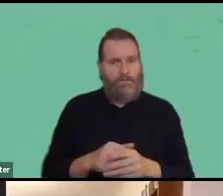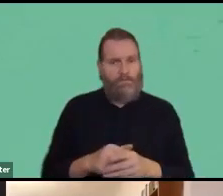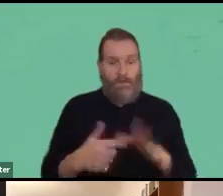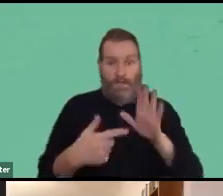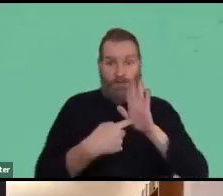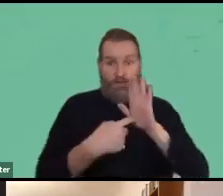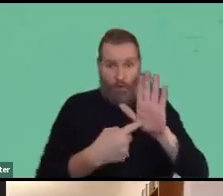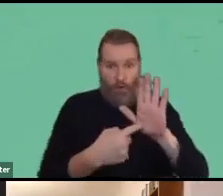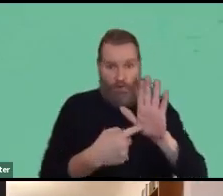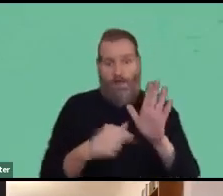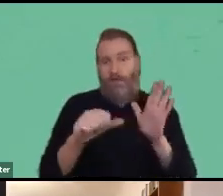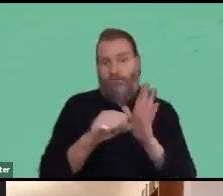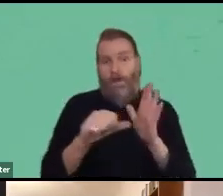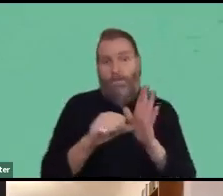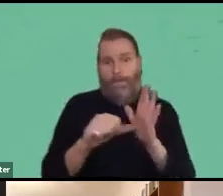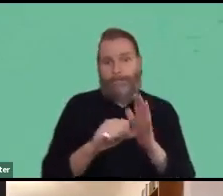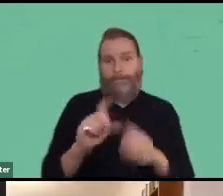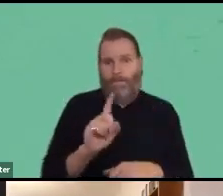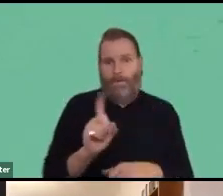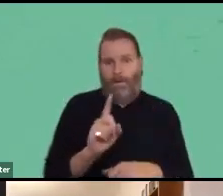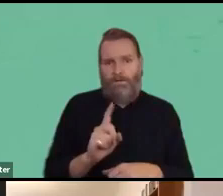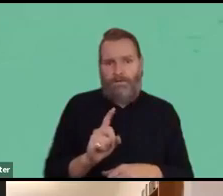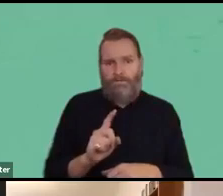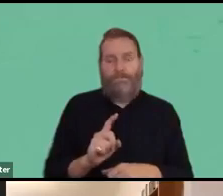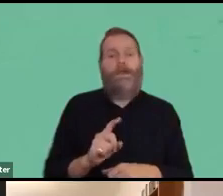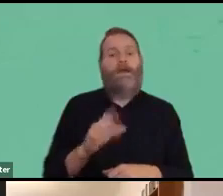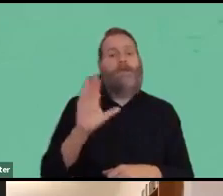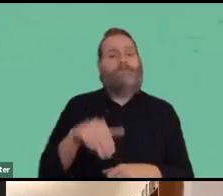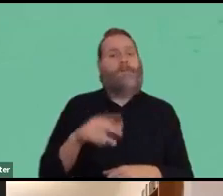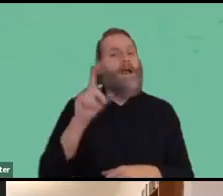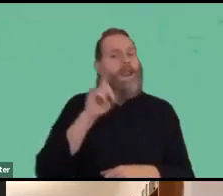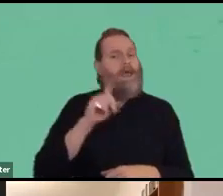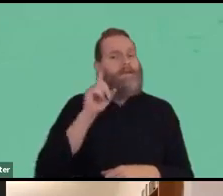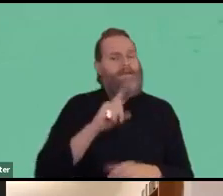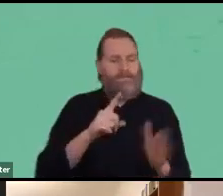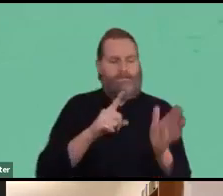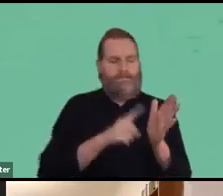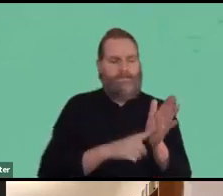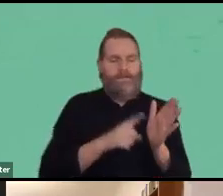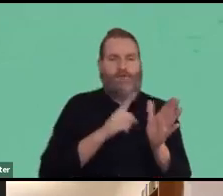low paying the civil service is and this is from Jane - that's not her real name - also working in